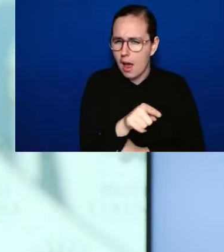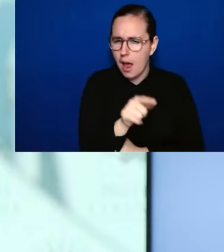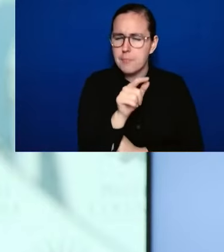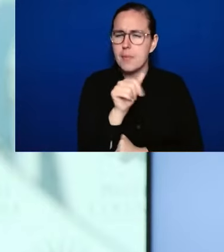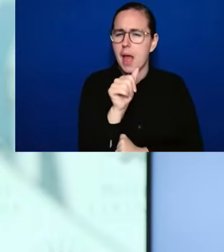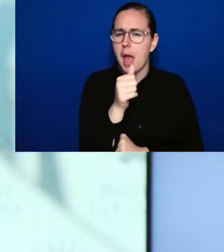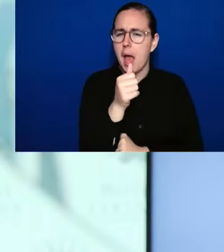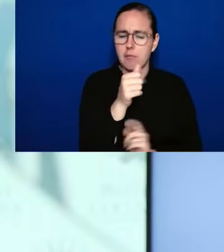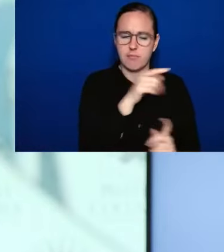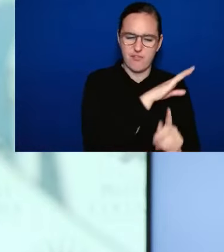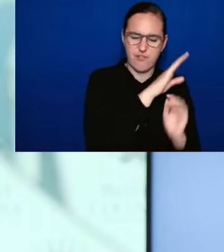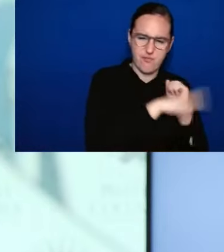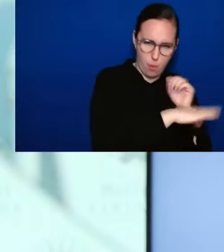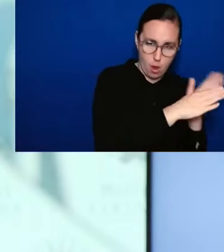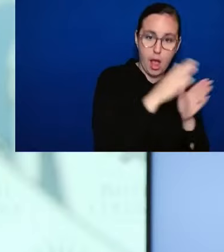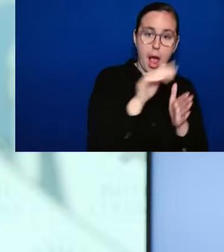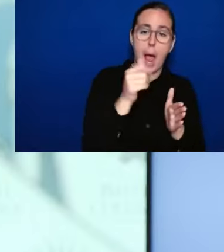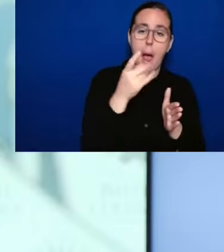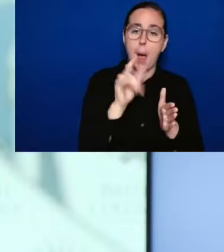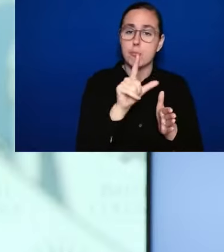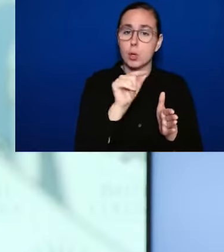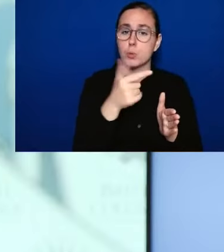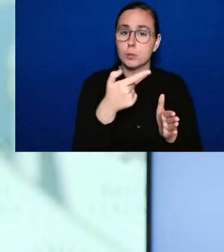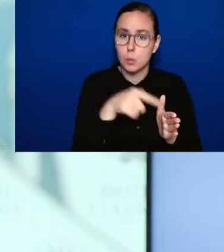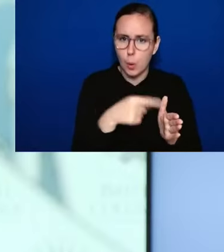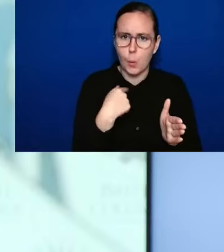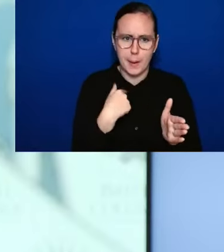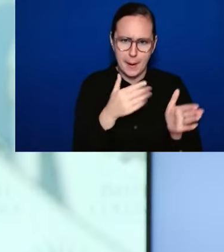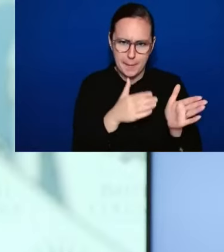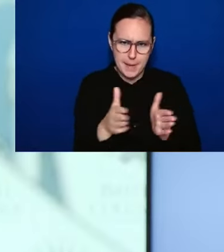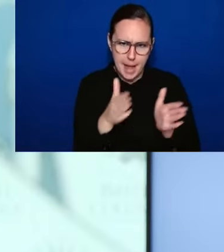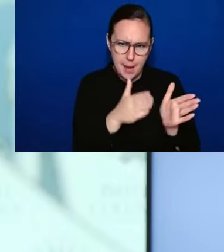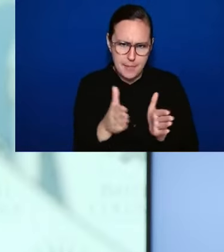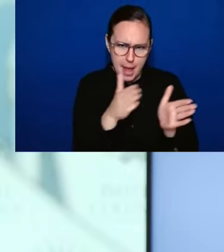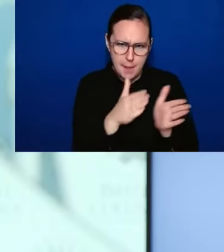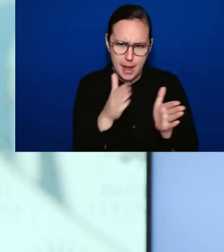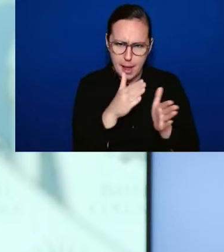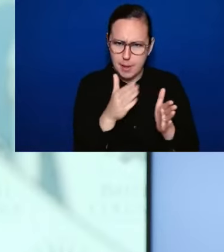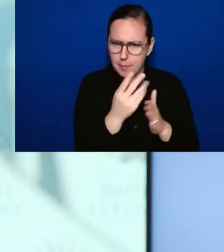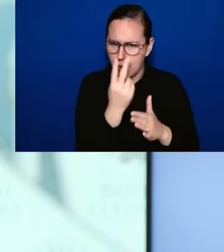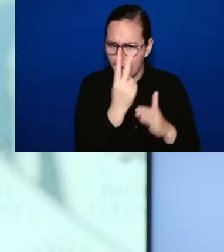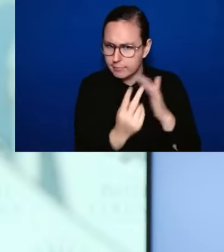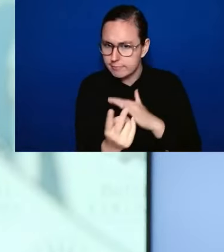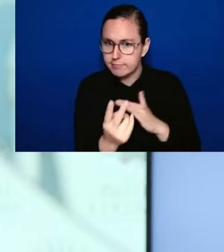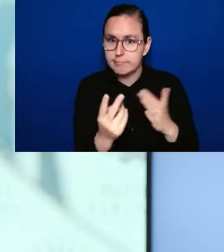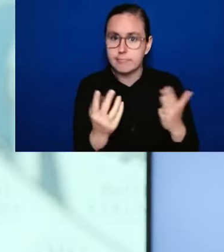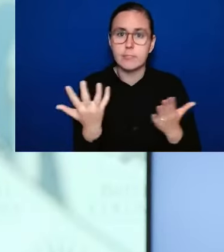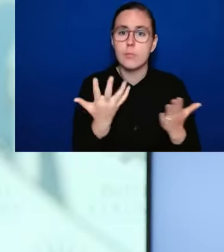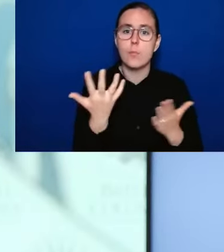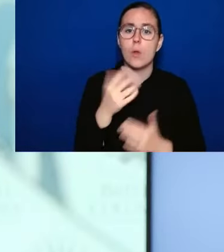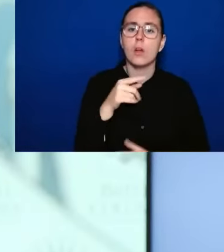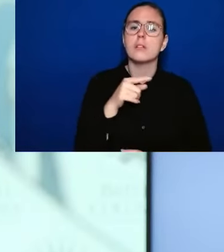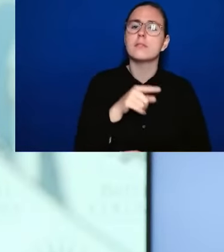in- in twenty twenty one to extend. Our air ambulance service around the problems of